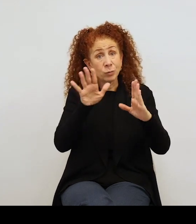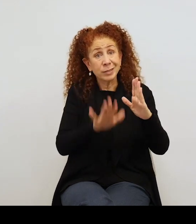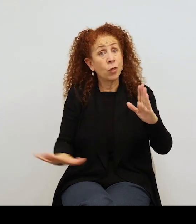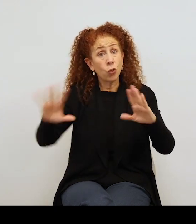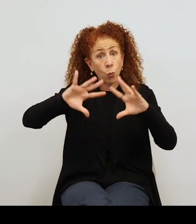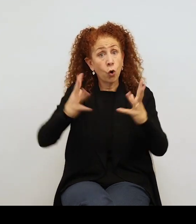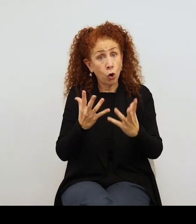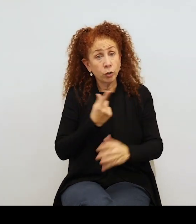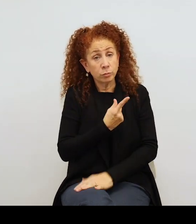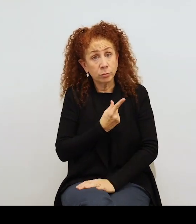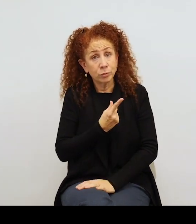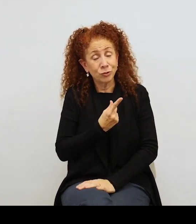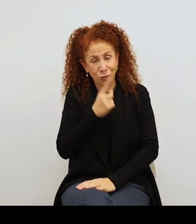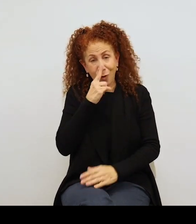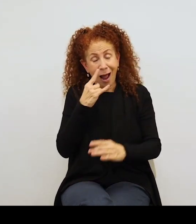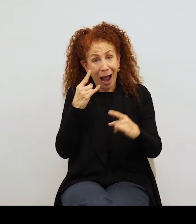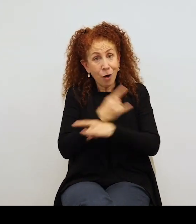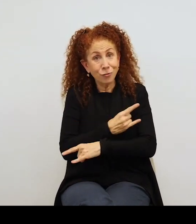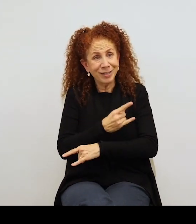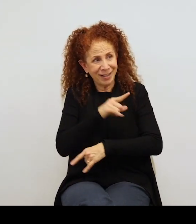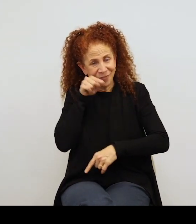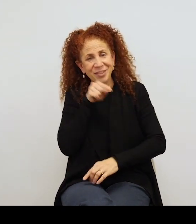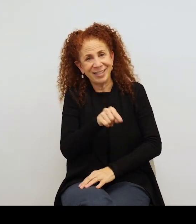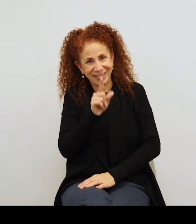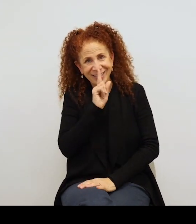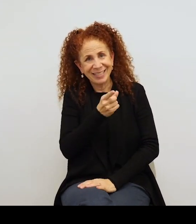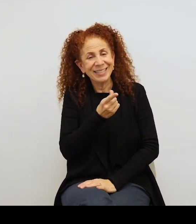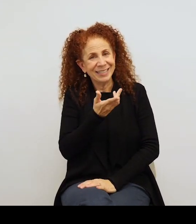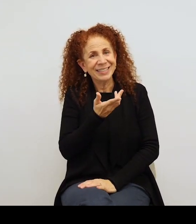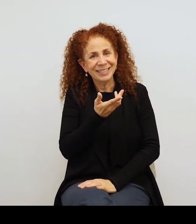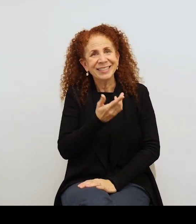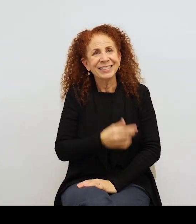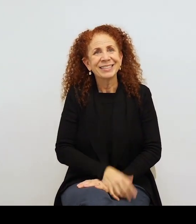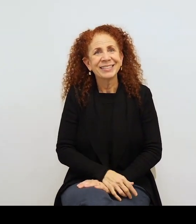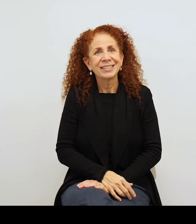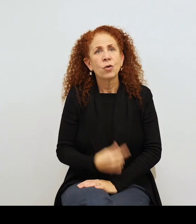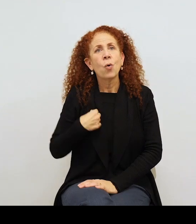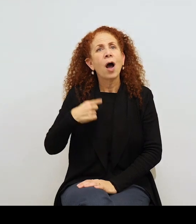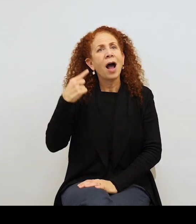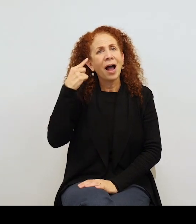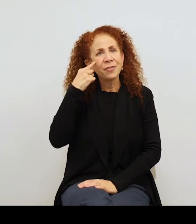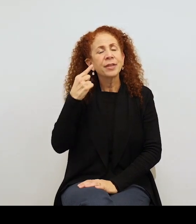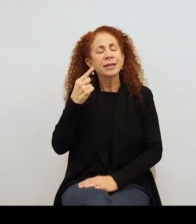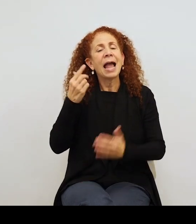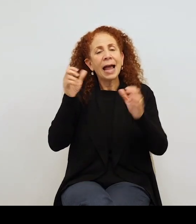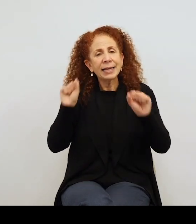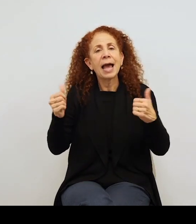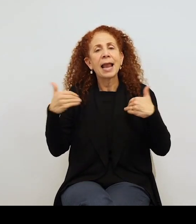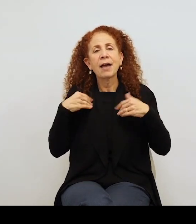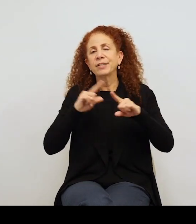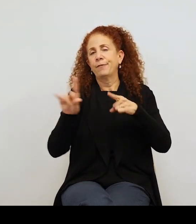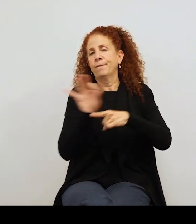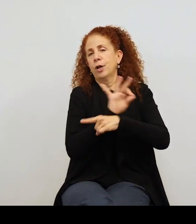And what's the irony of all of this? And so I think it can serve different functions,